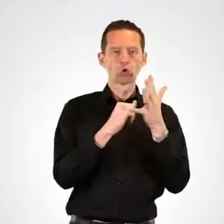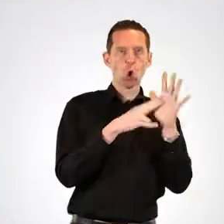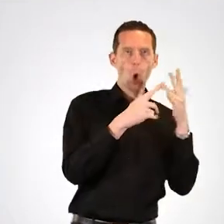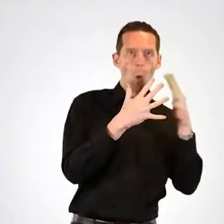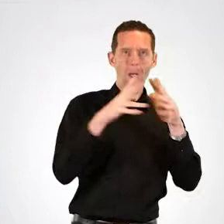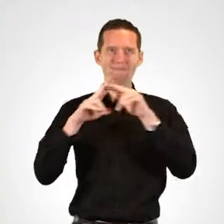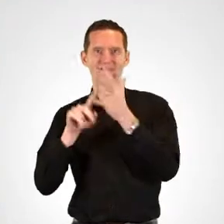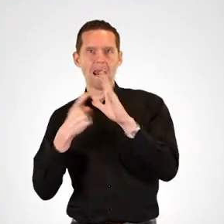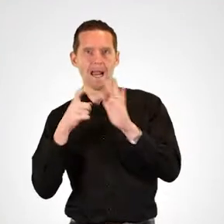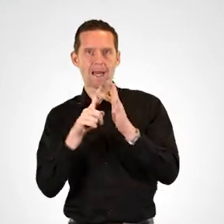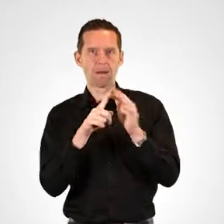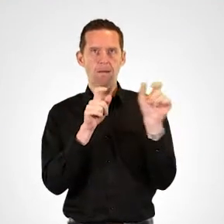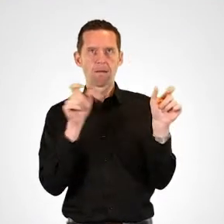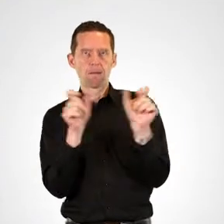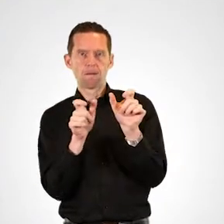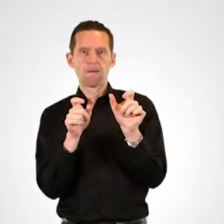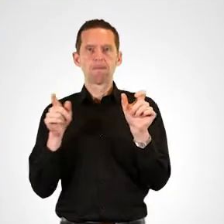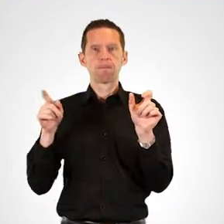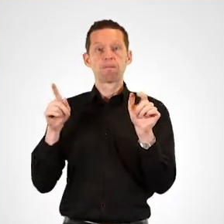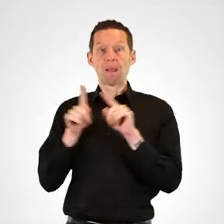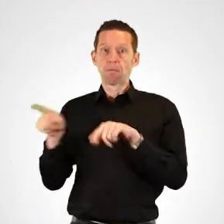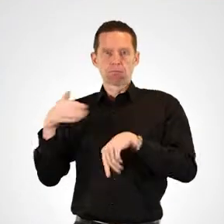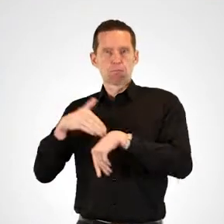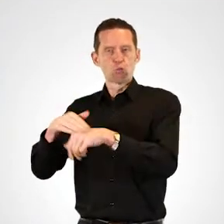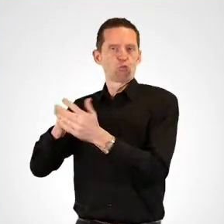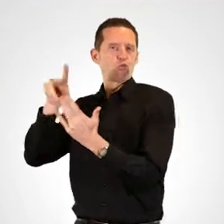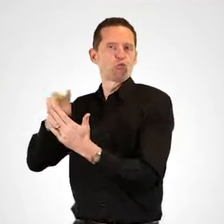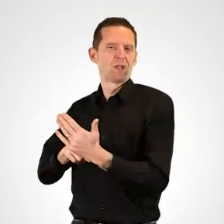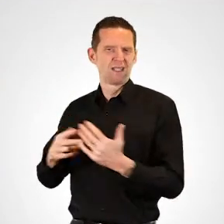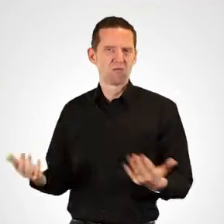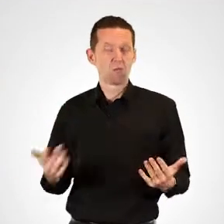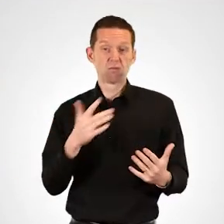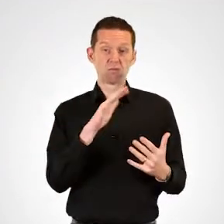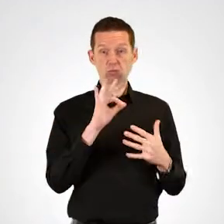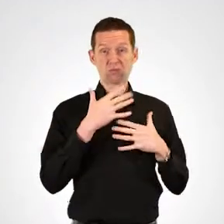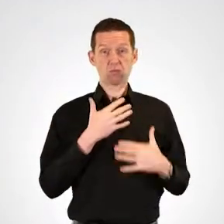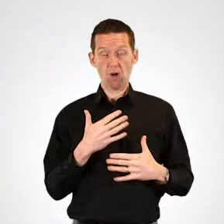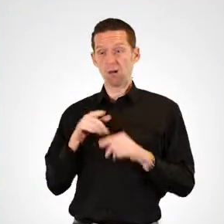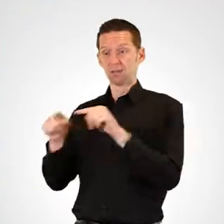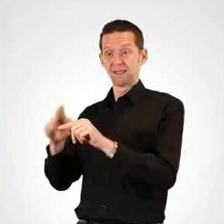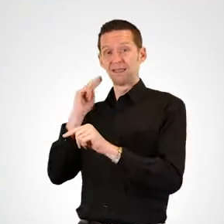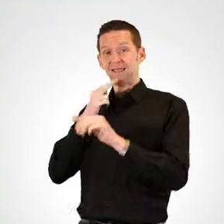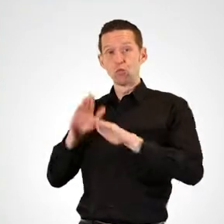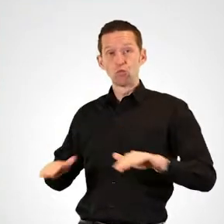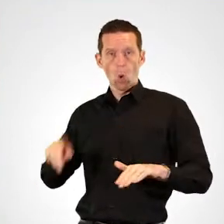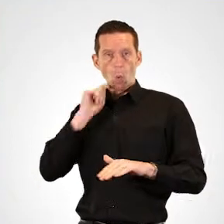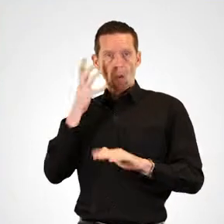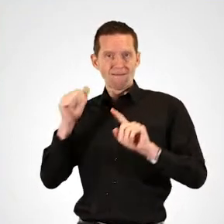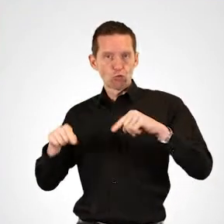or then breaking words into parts, also have trouble learning to read. So it wouldn't be surprising that deaf children who face challenges with this